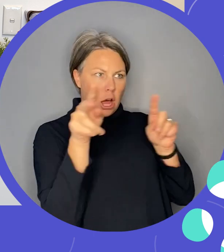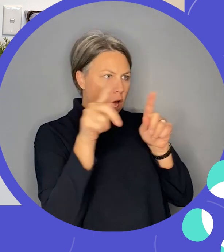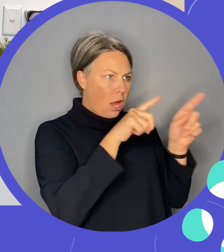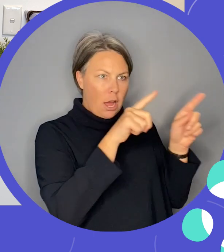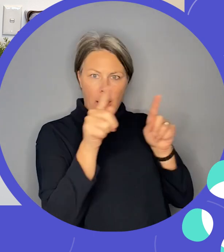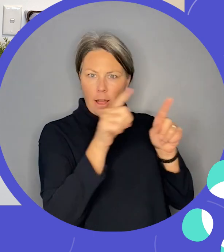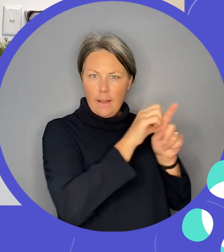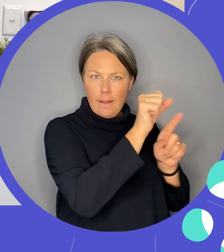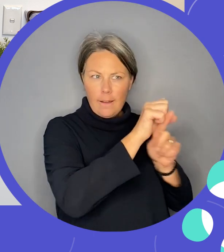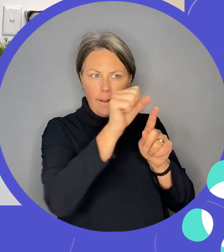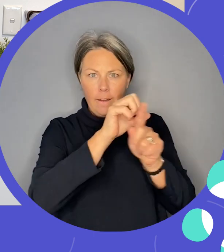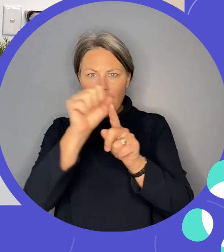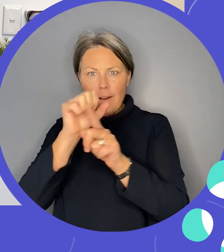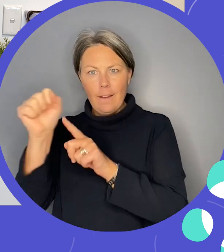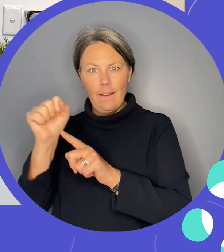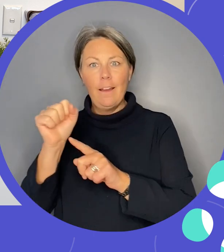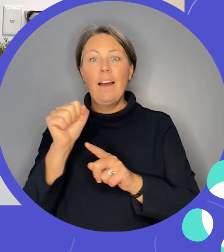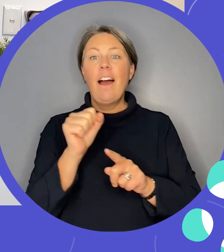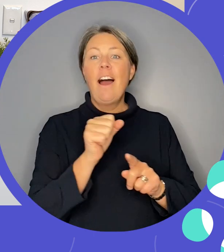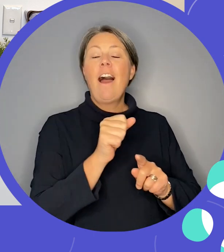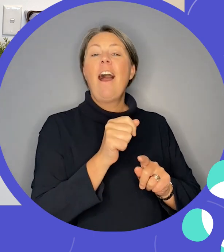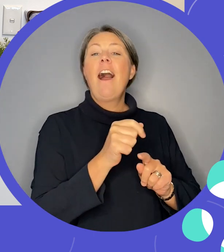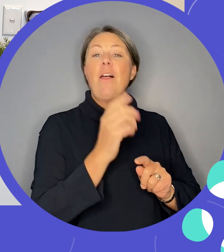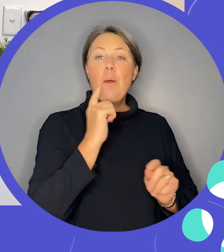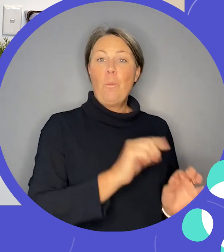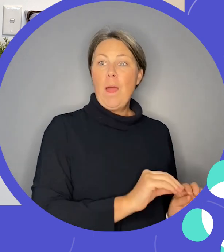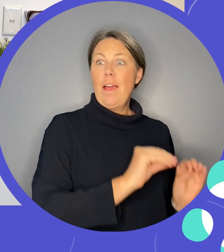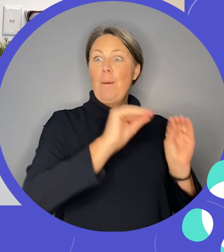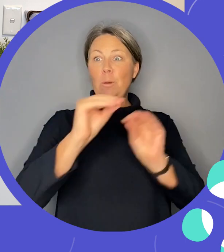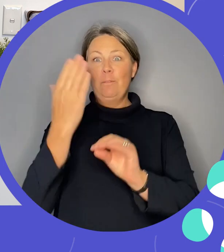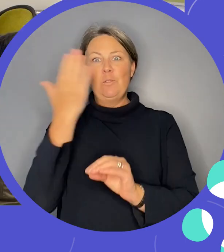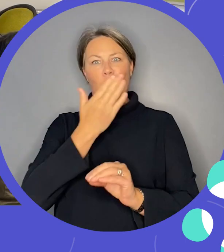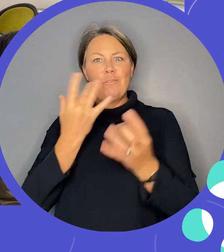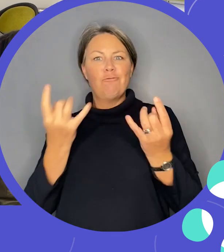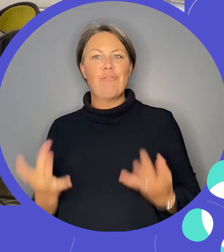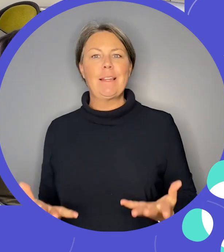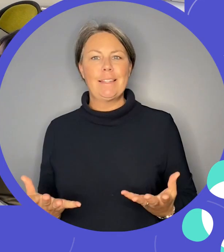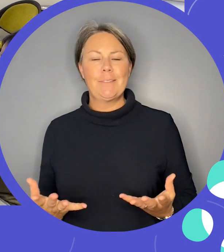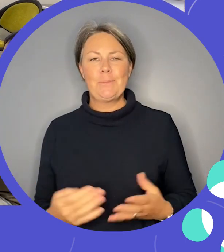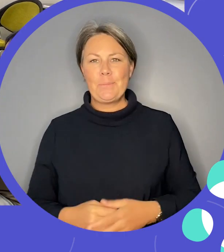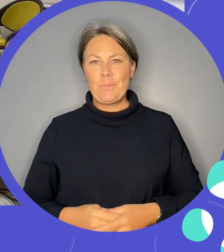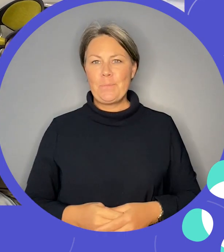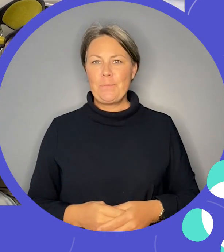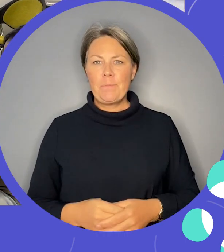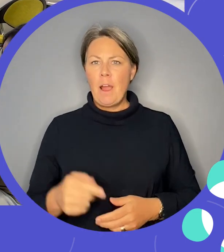what's actually going on and how to respond when moving into school. So, it's very individualised.